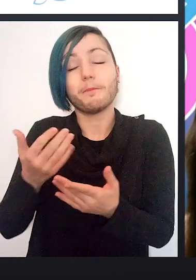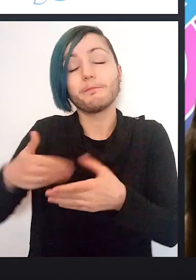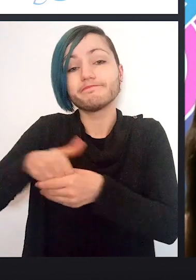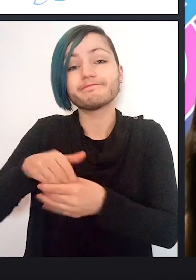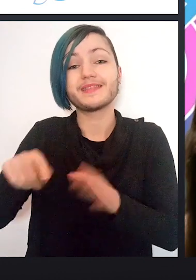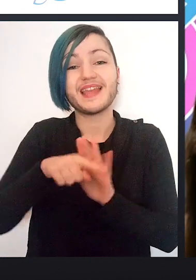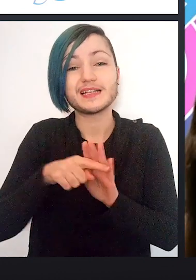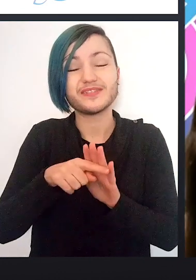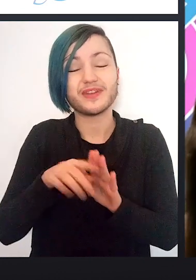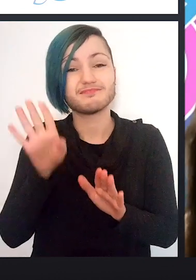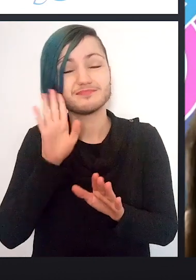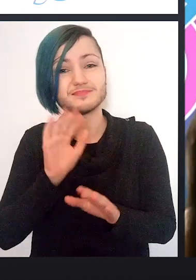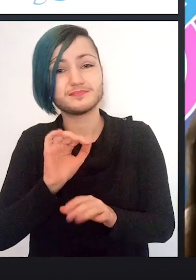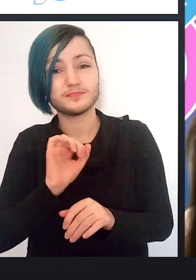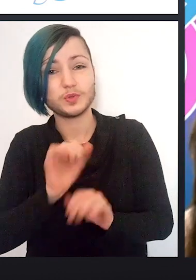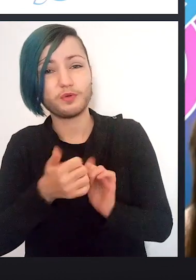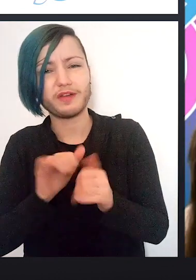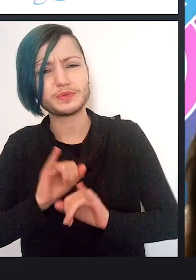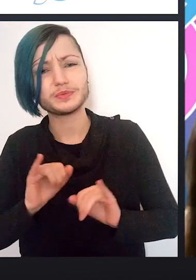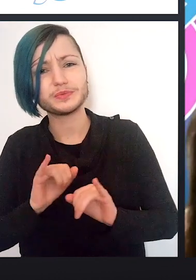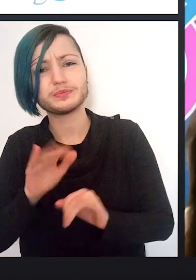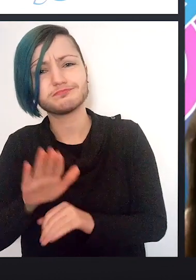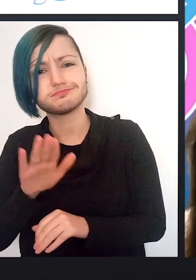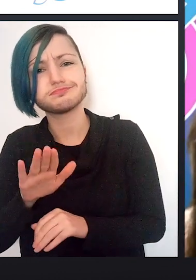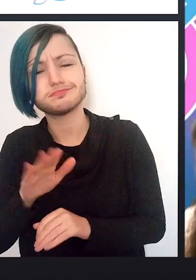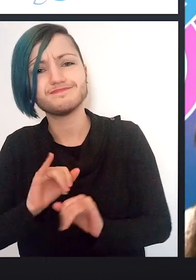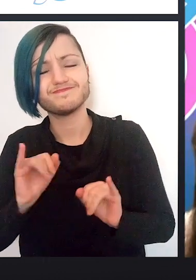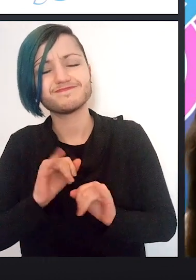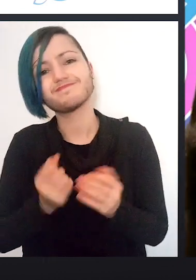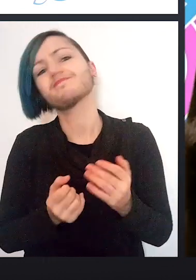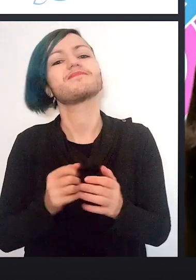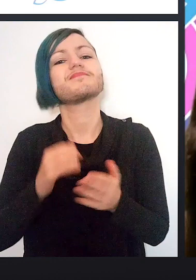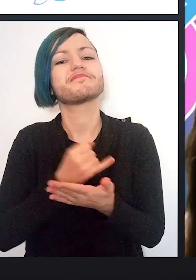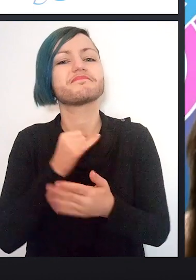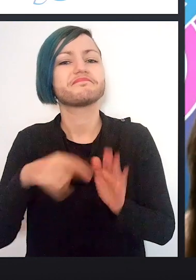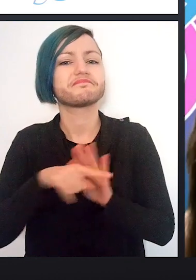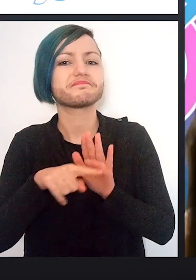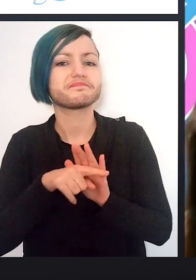poor friend of yours having a poor outcome was probably another thing that you added to that list